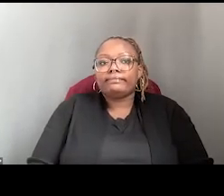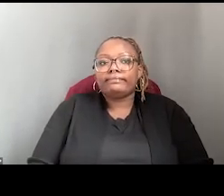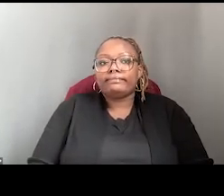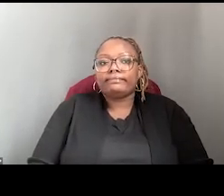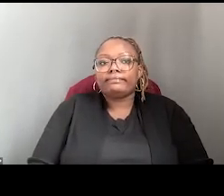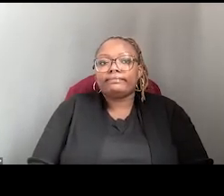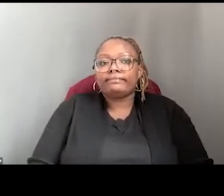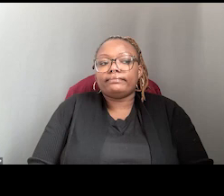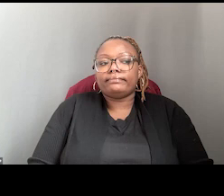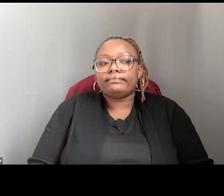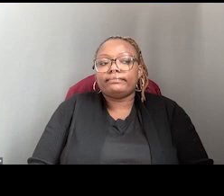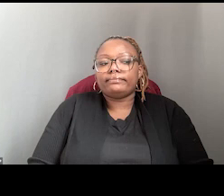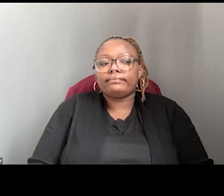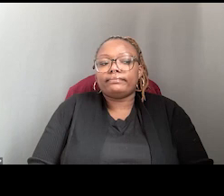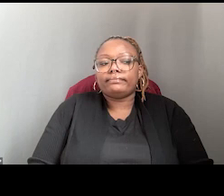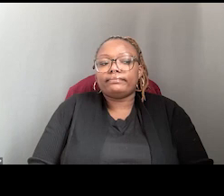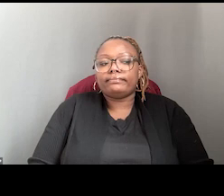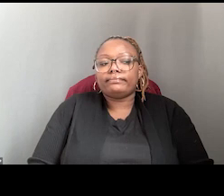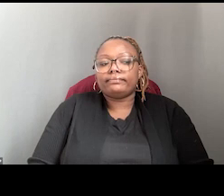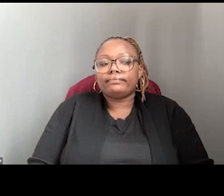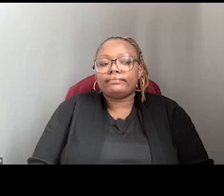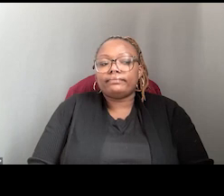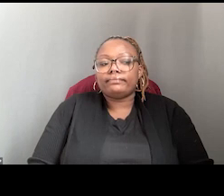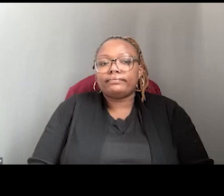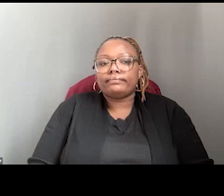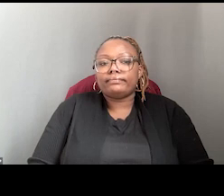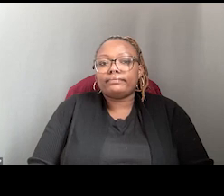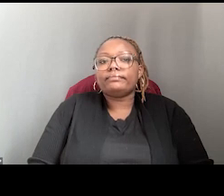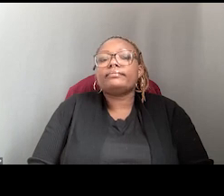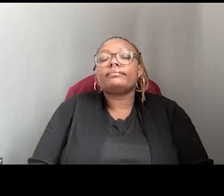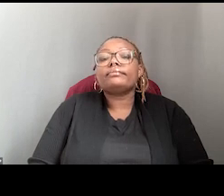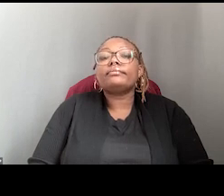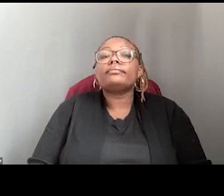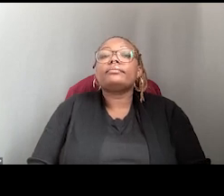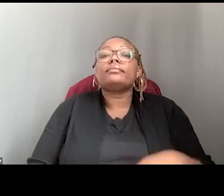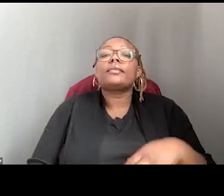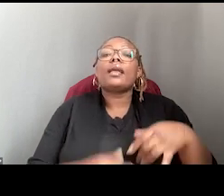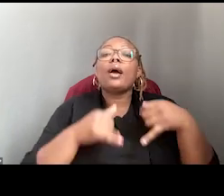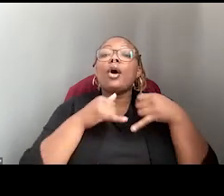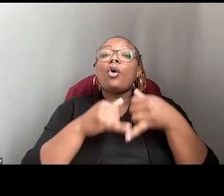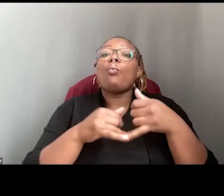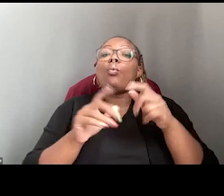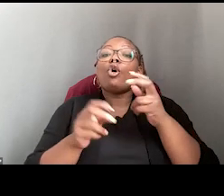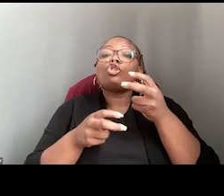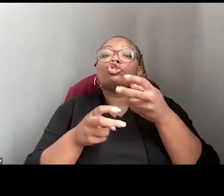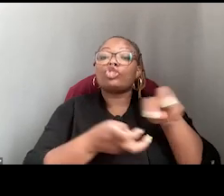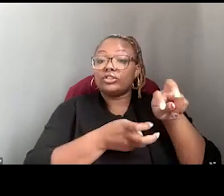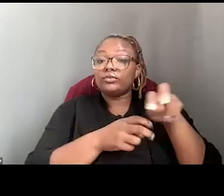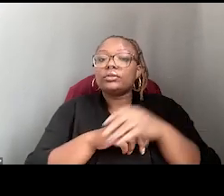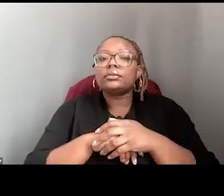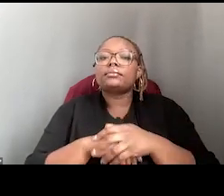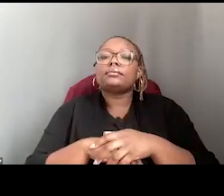PI transfers, or award transfers; NSF generally talks about PI transfers, but again,